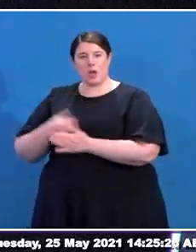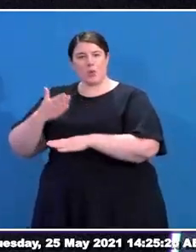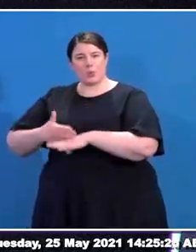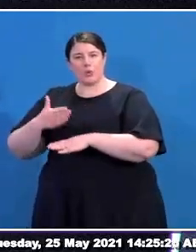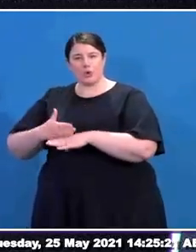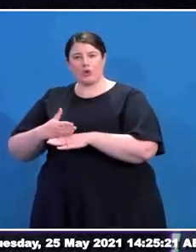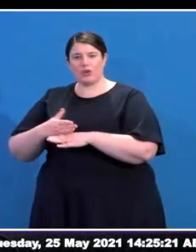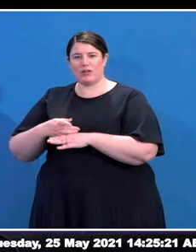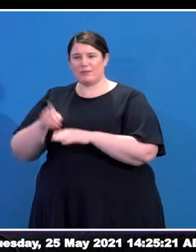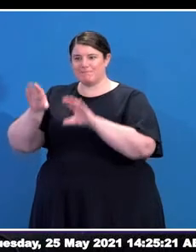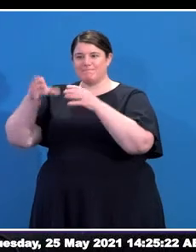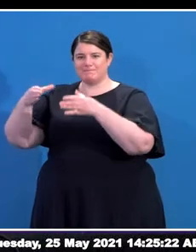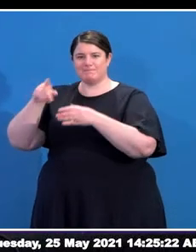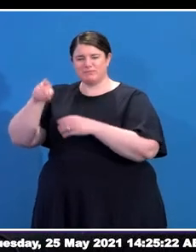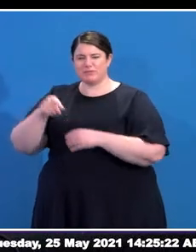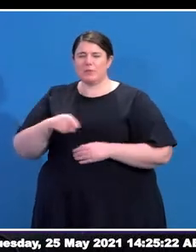What does the Institute actually do?